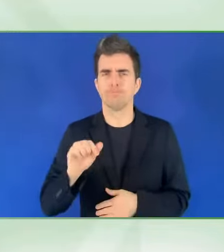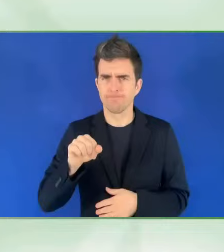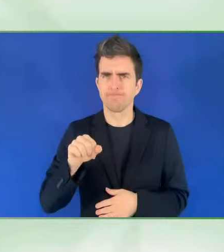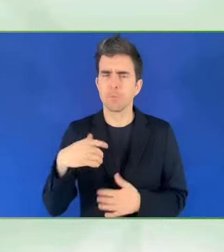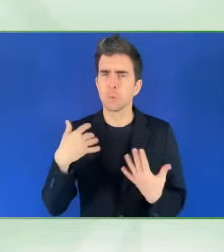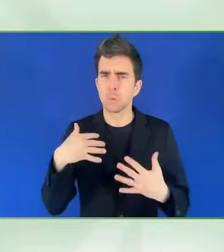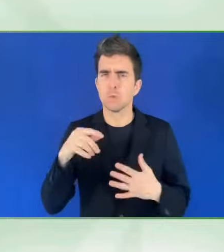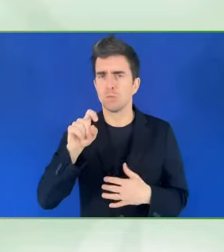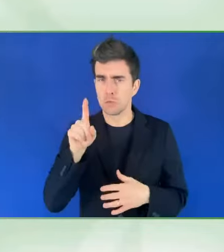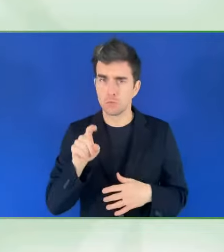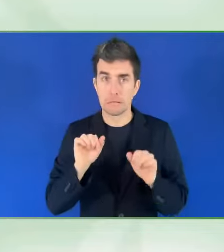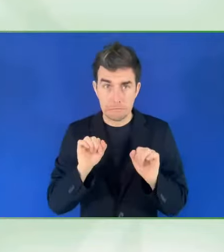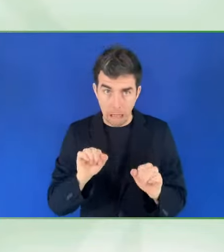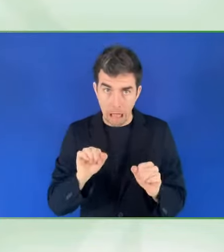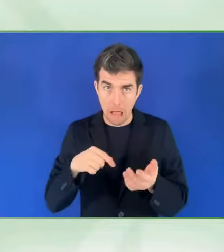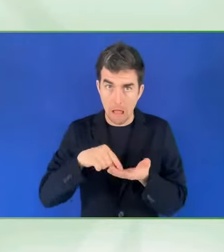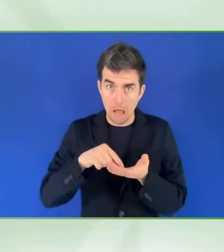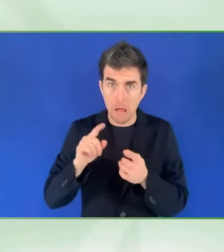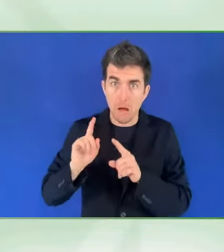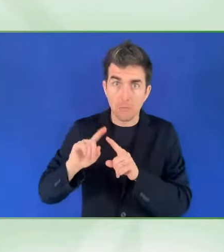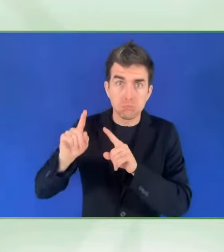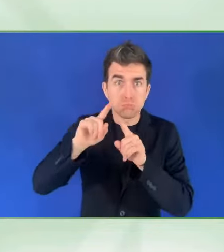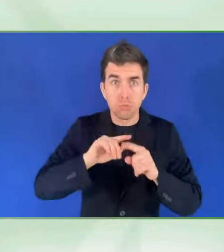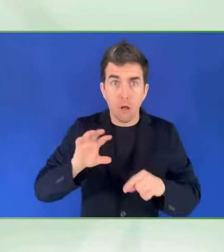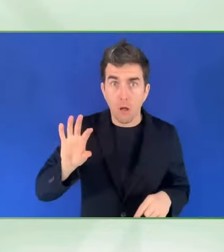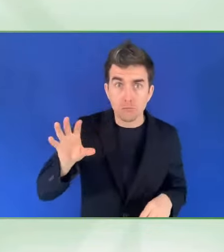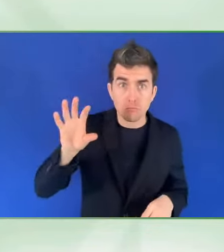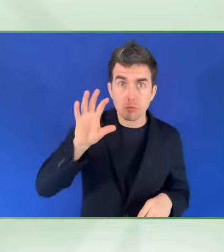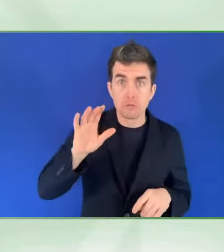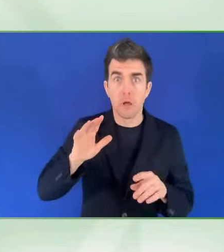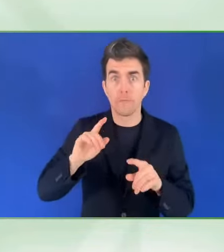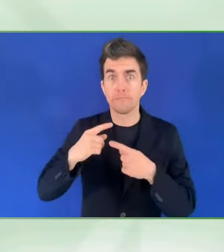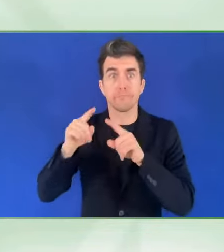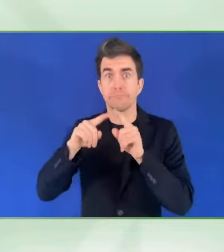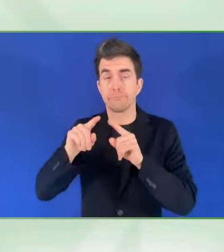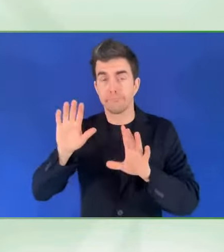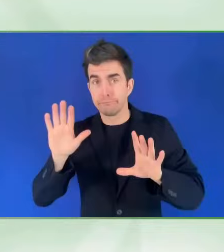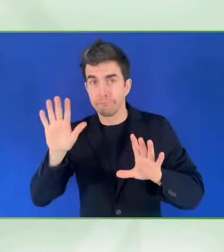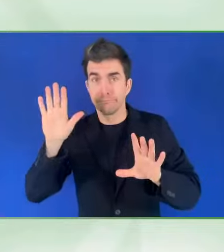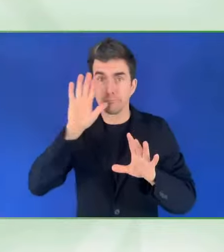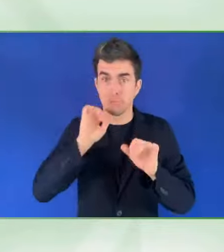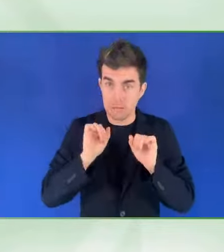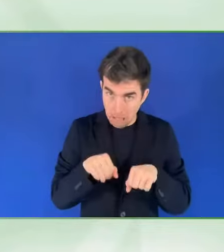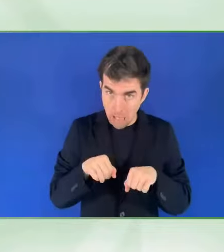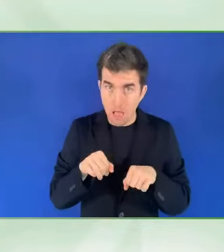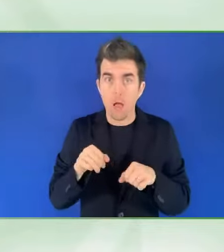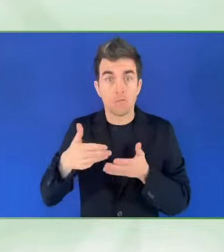I'm honoured to be here again.